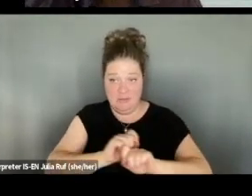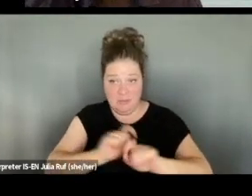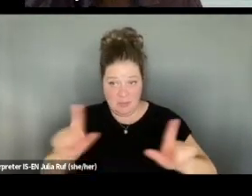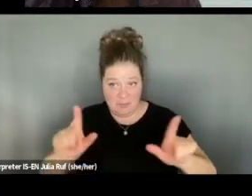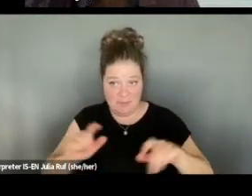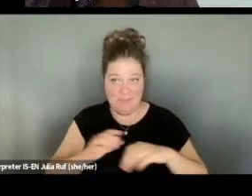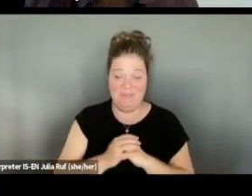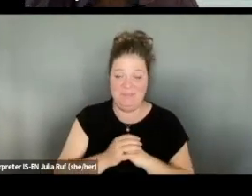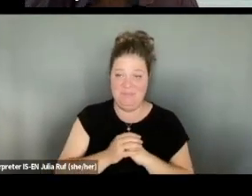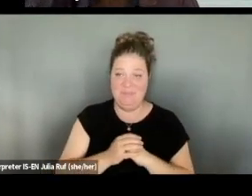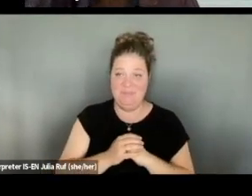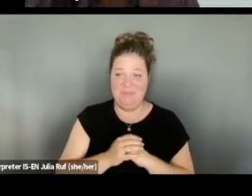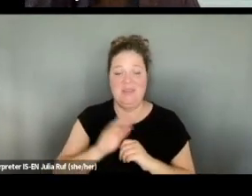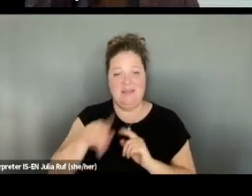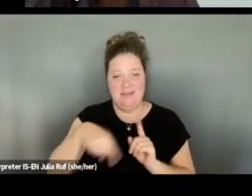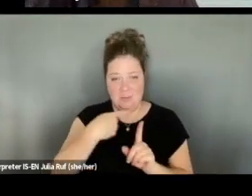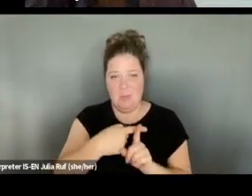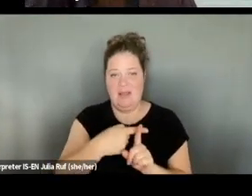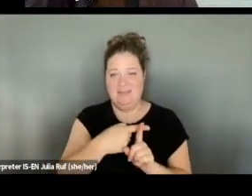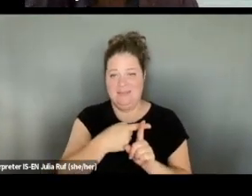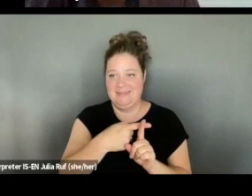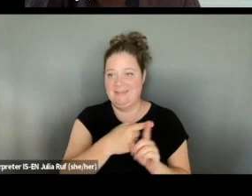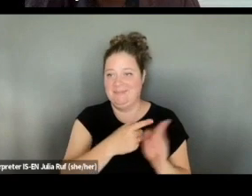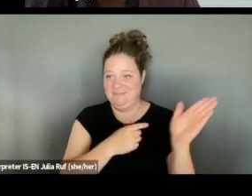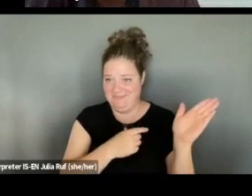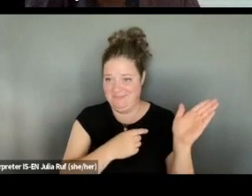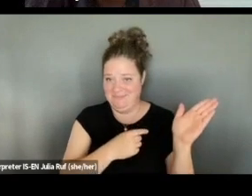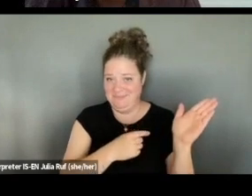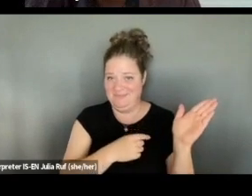in the chat soon, and I read it out. It is